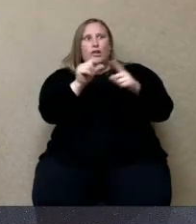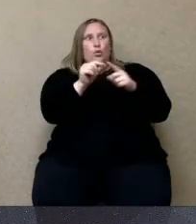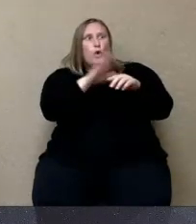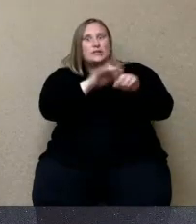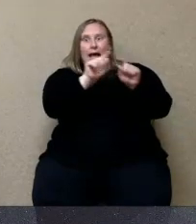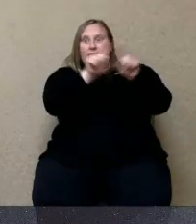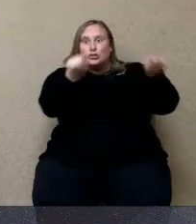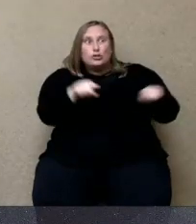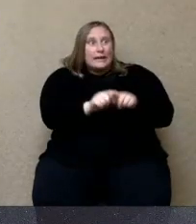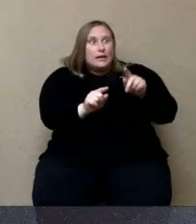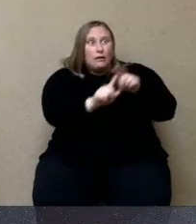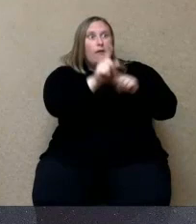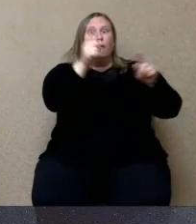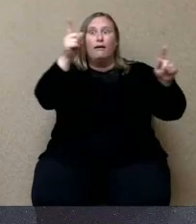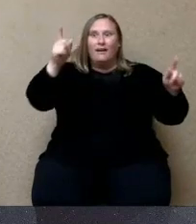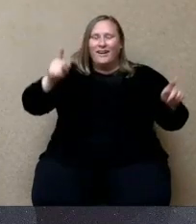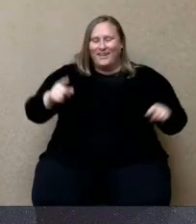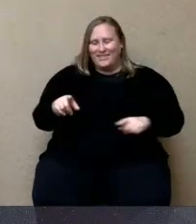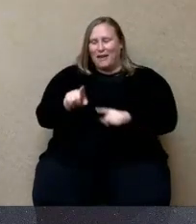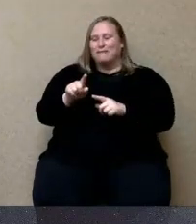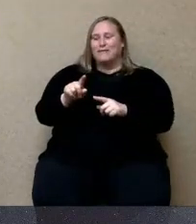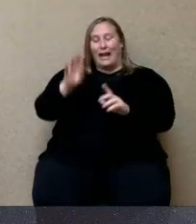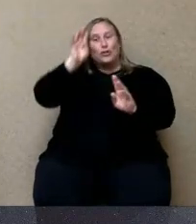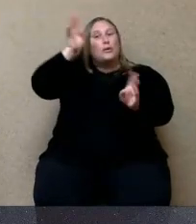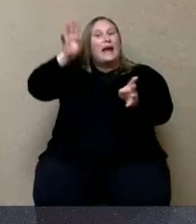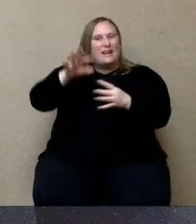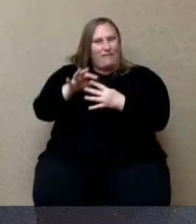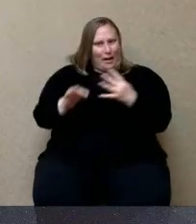really great, creative options that someone should maybe